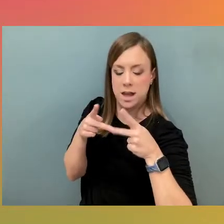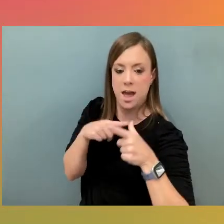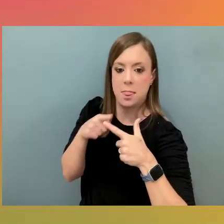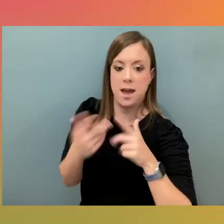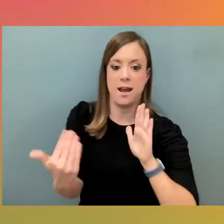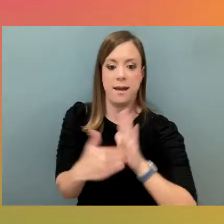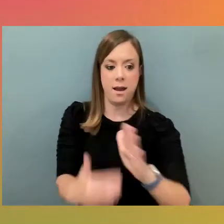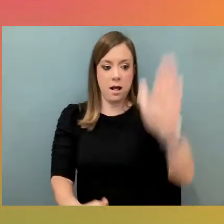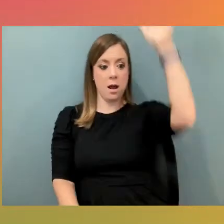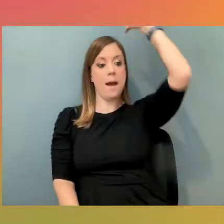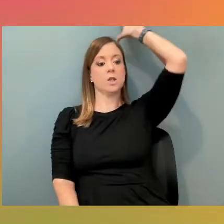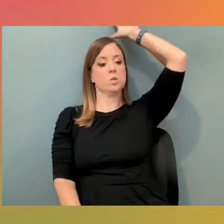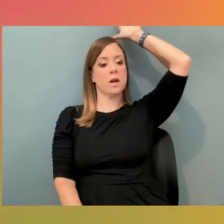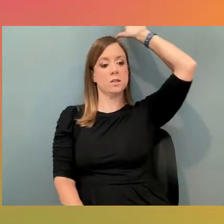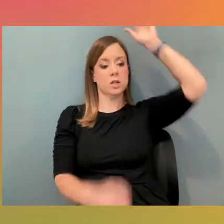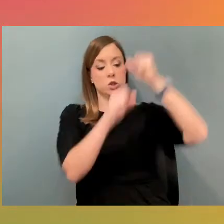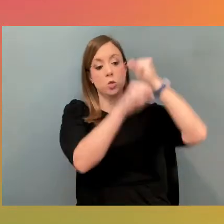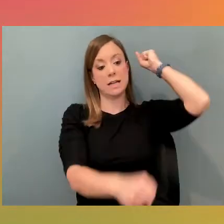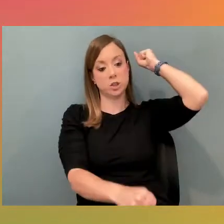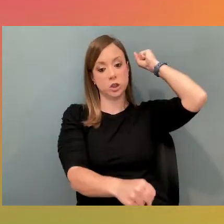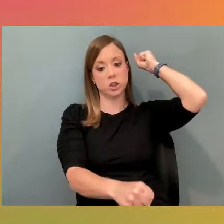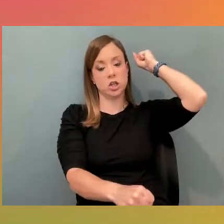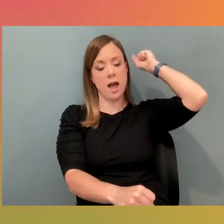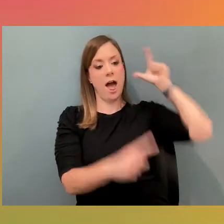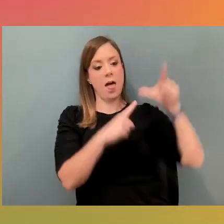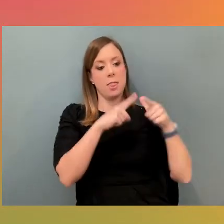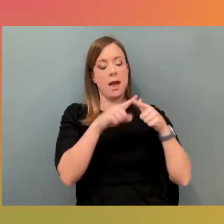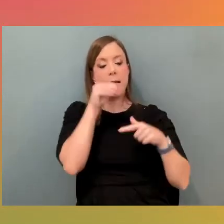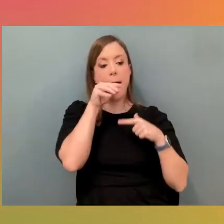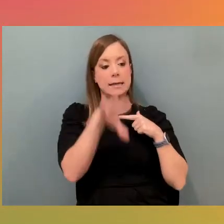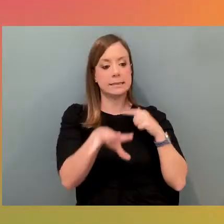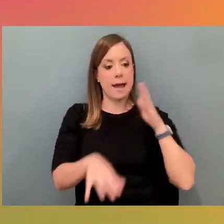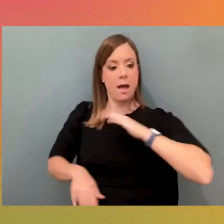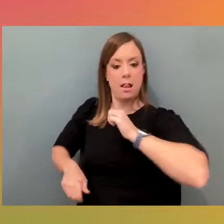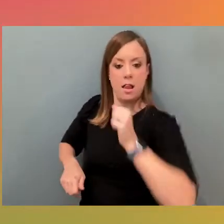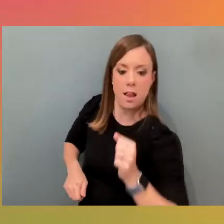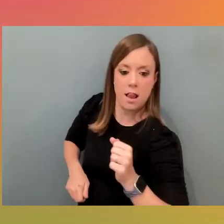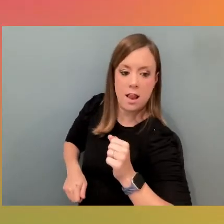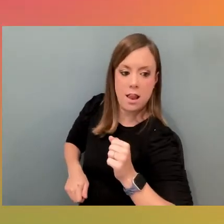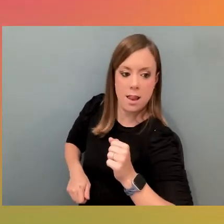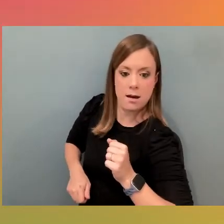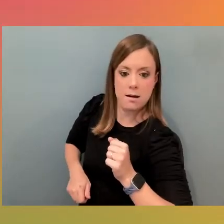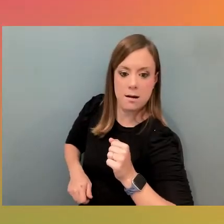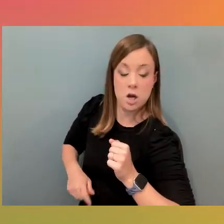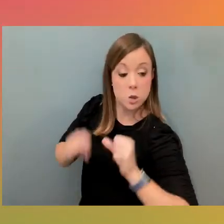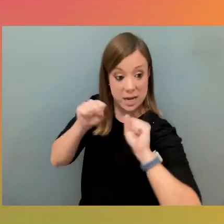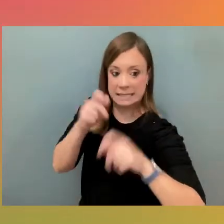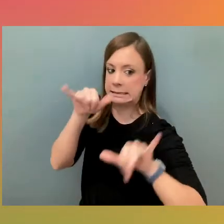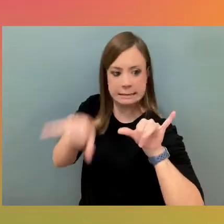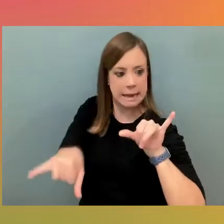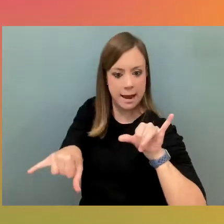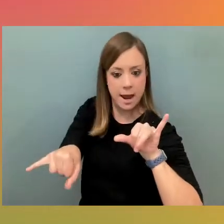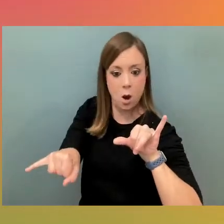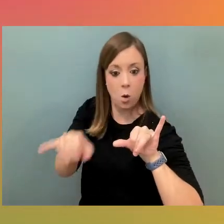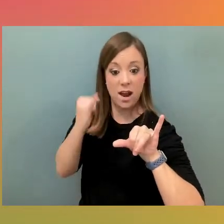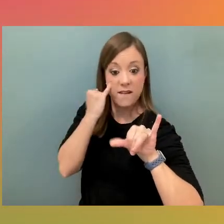AND EXHALE SIDE ANGLE. LAST TIME INHALE, REACH UP AND